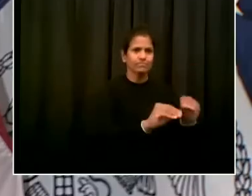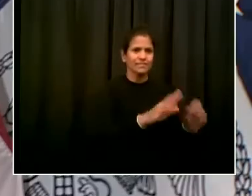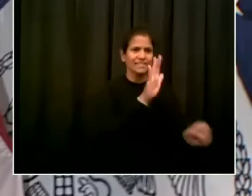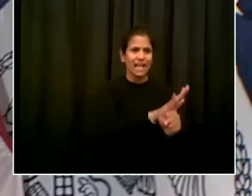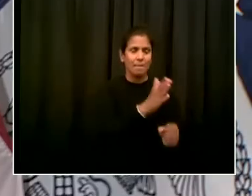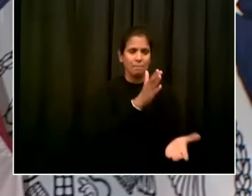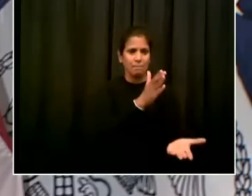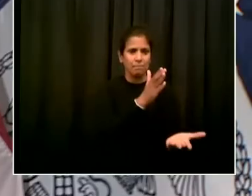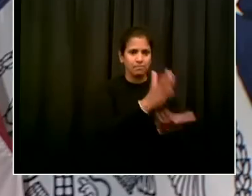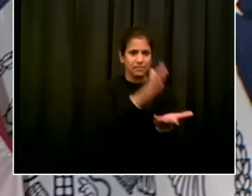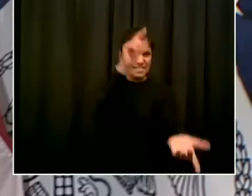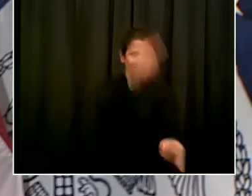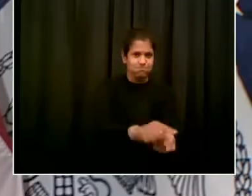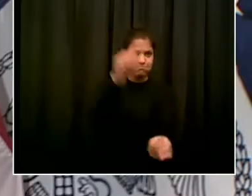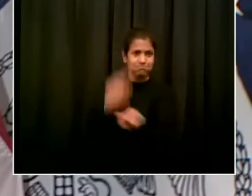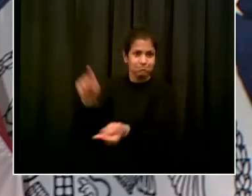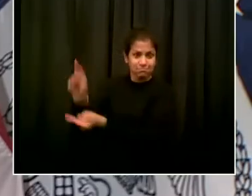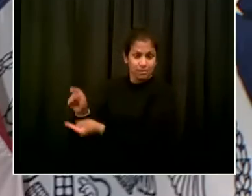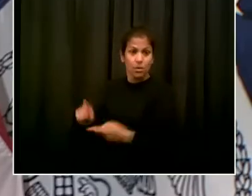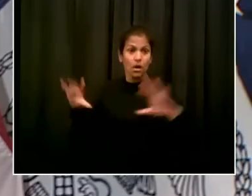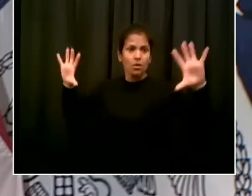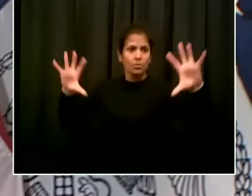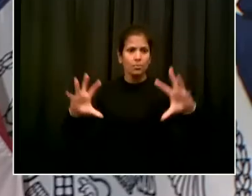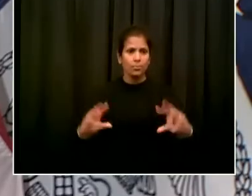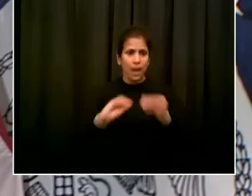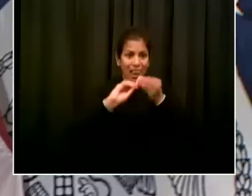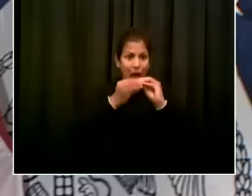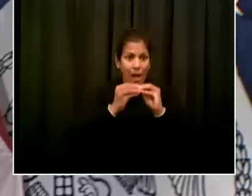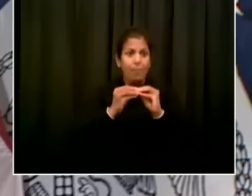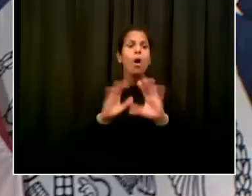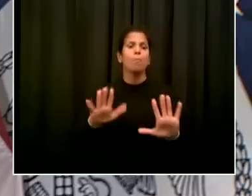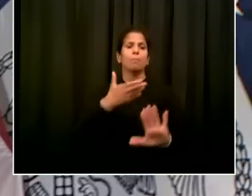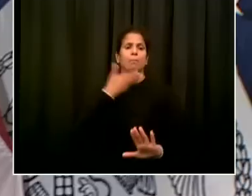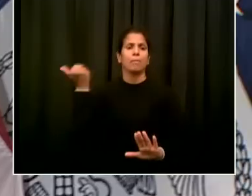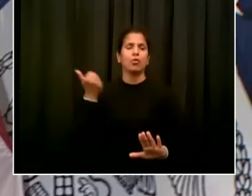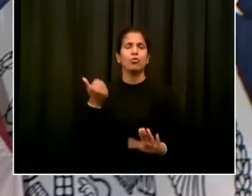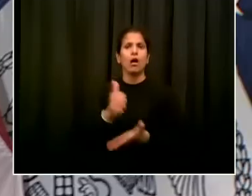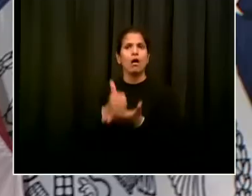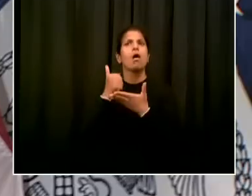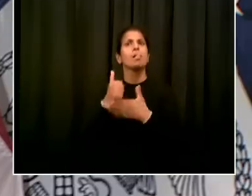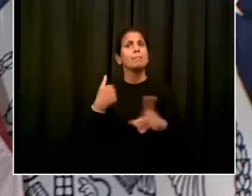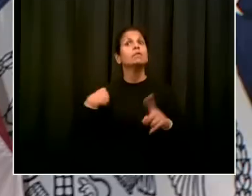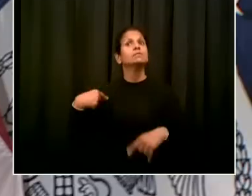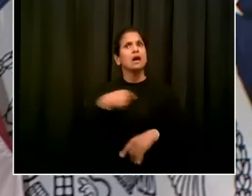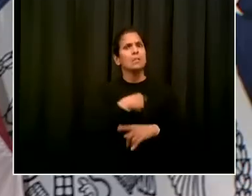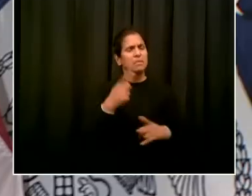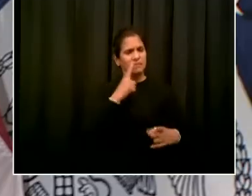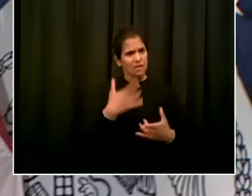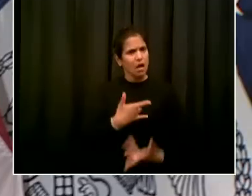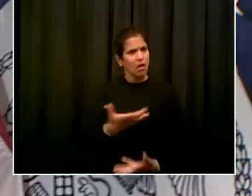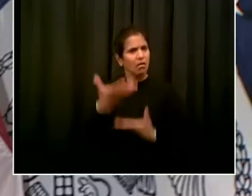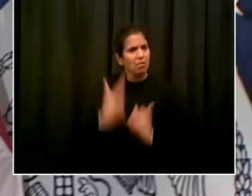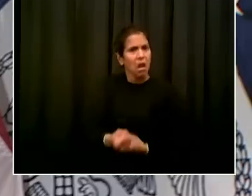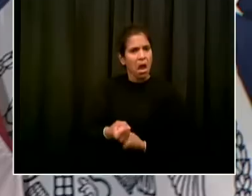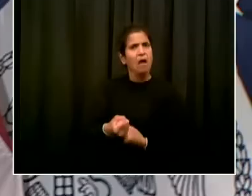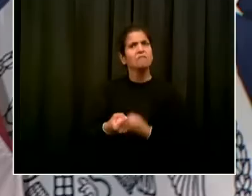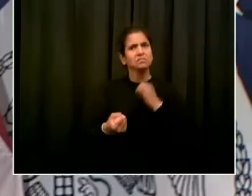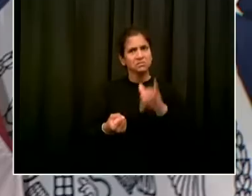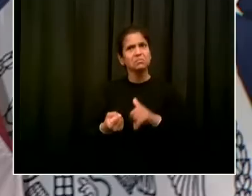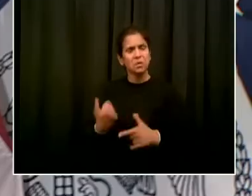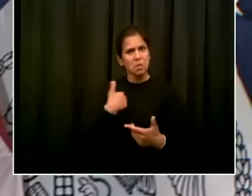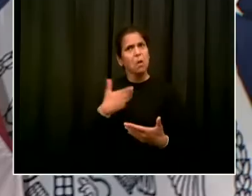GO, BUT THEY ARE WORKING.